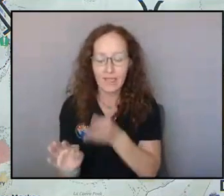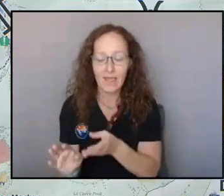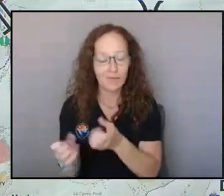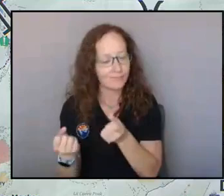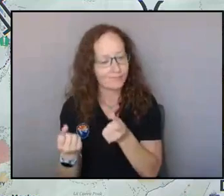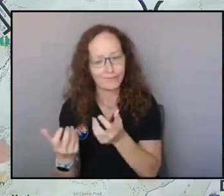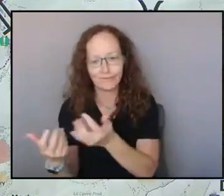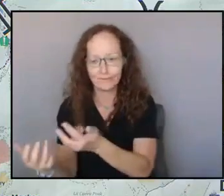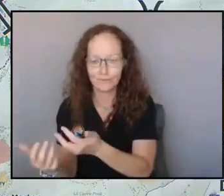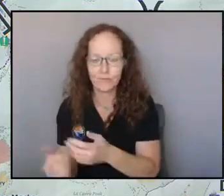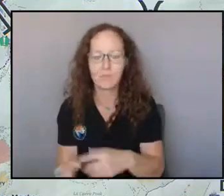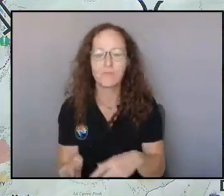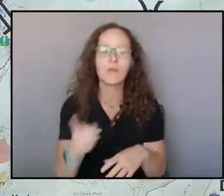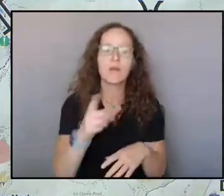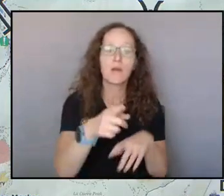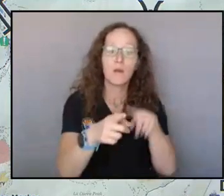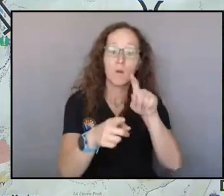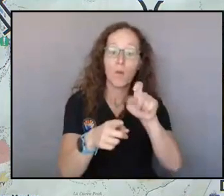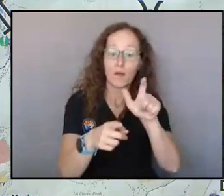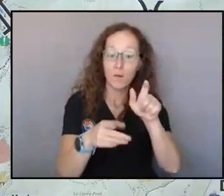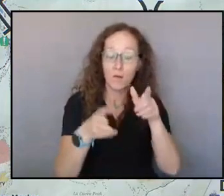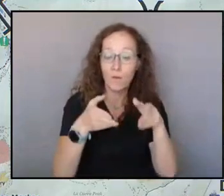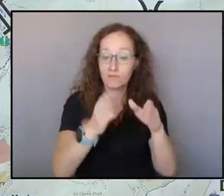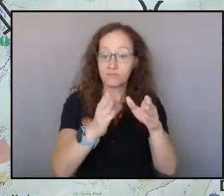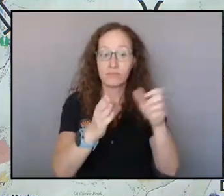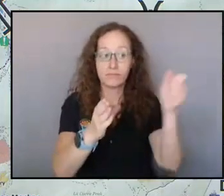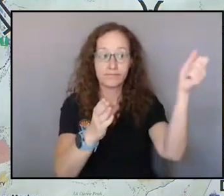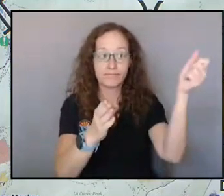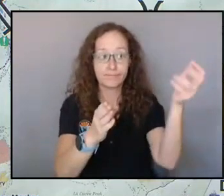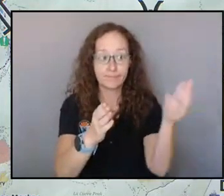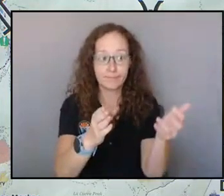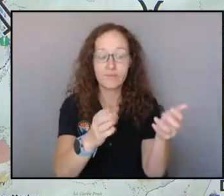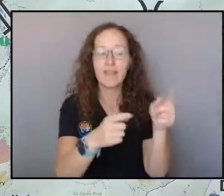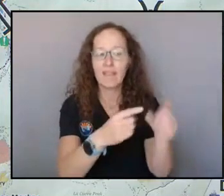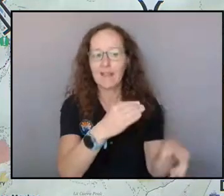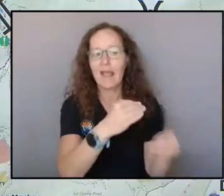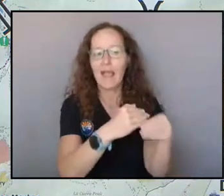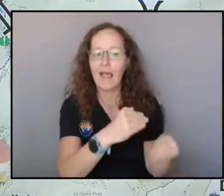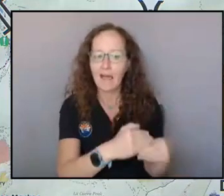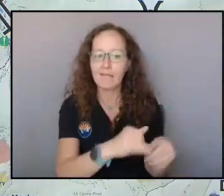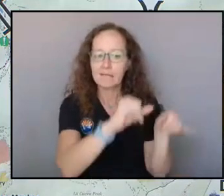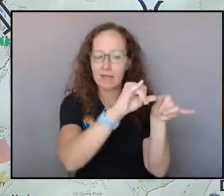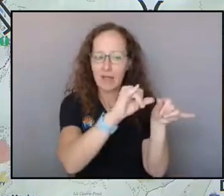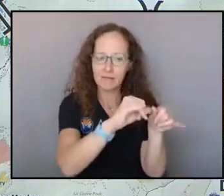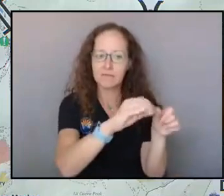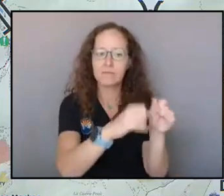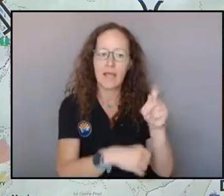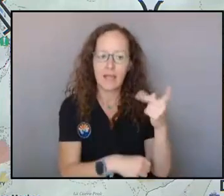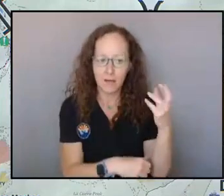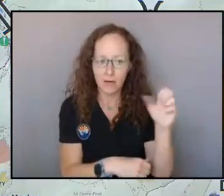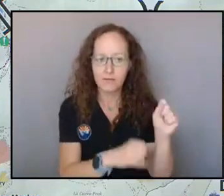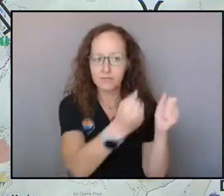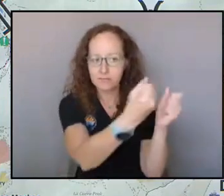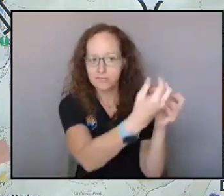THE THING THAT WE ARE FOCUSING ON IS MAKING SURE WE ARE CONCENTRATING OUR FORCES IN THE AREAS WHERE THEY CAN DO